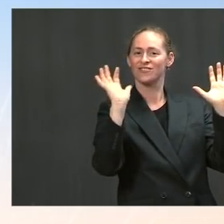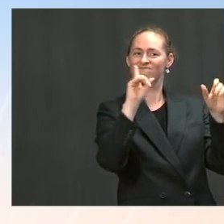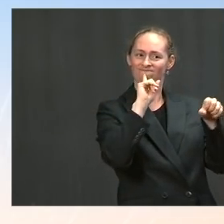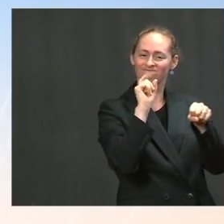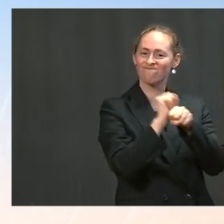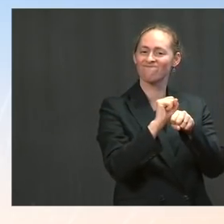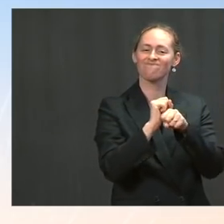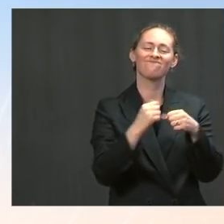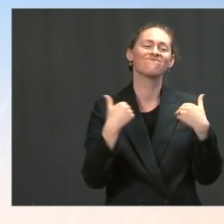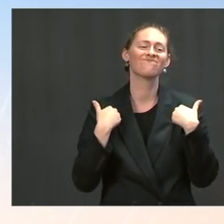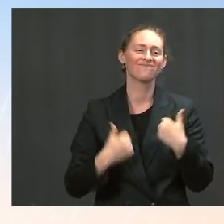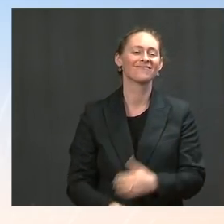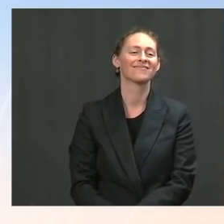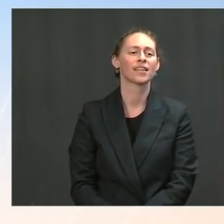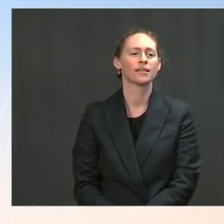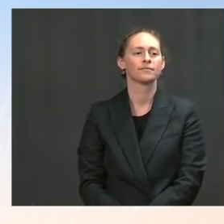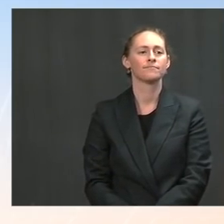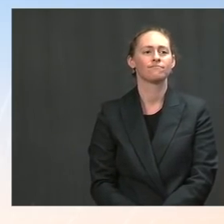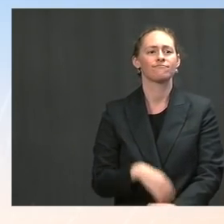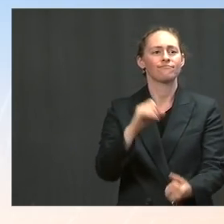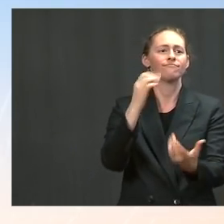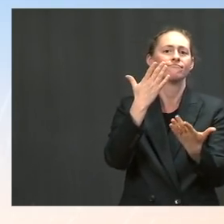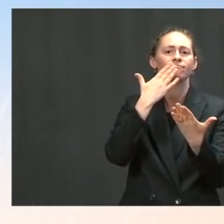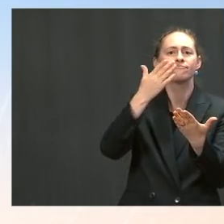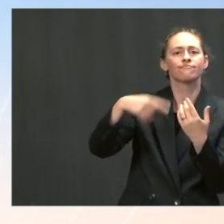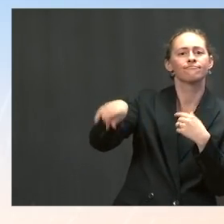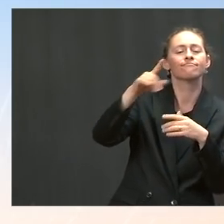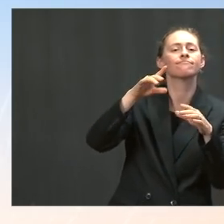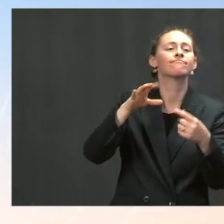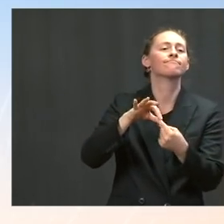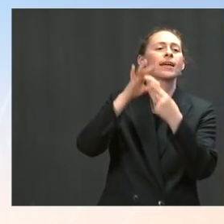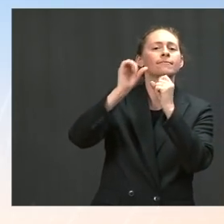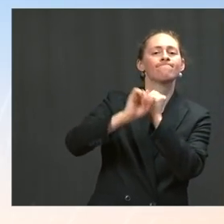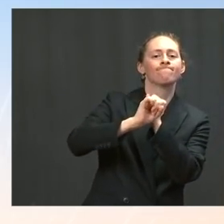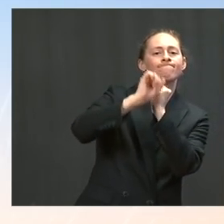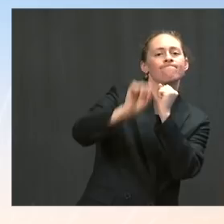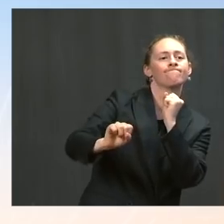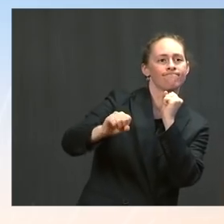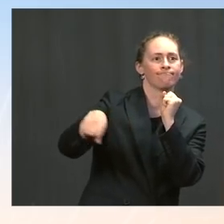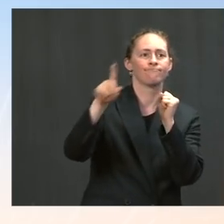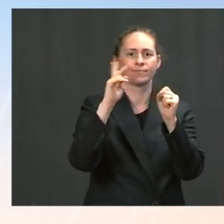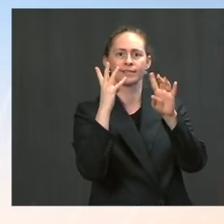of the enrollment -- special enrollment period. Yesterday, we launched a "Summer Sprint to Coverage" campaign,